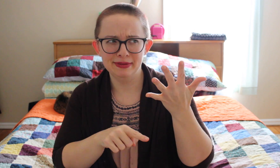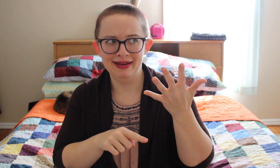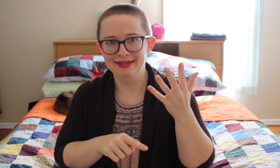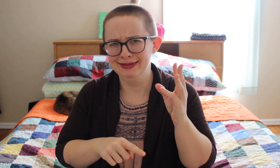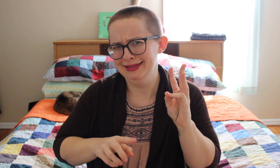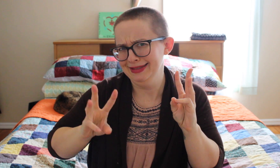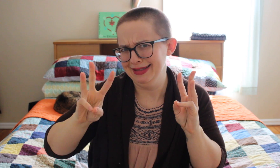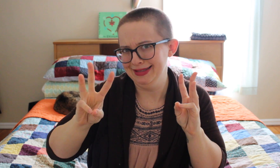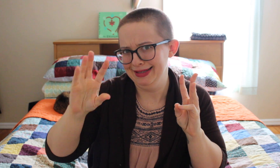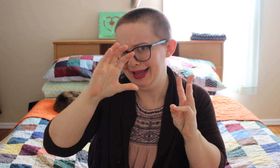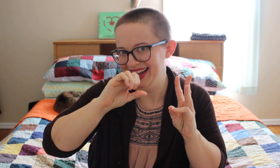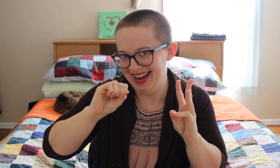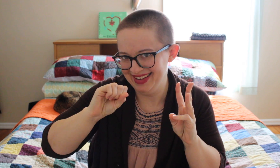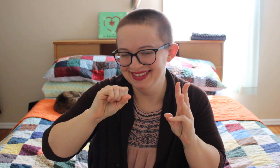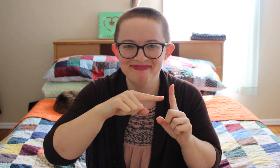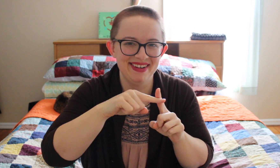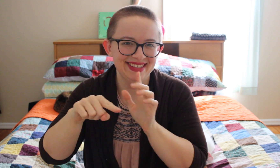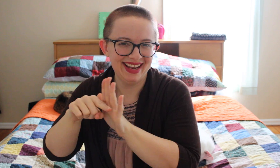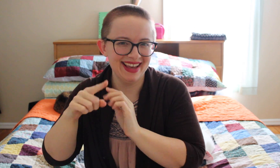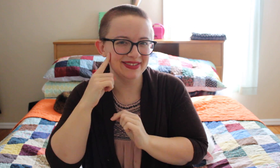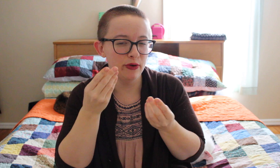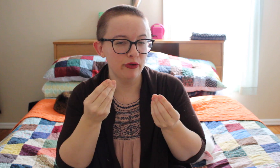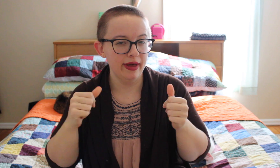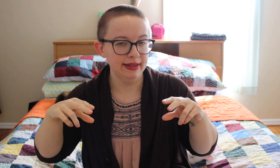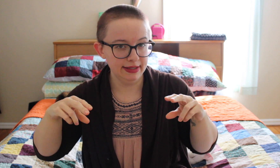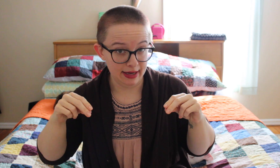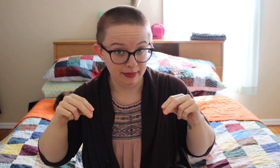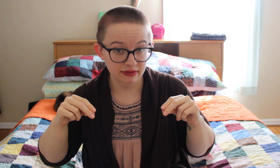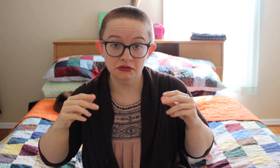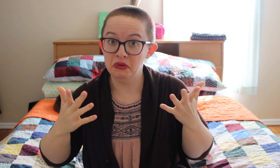those are my six and six, I guess pros and cons for cloth diapering.